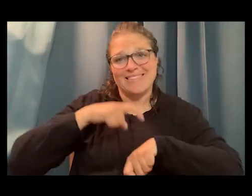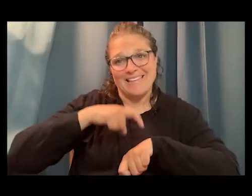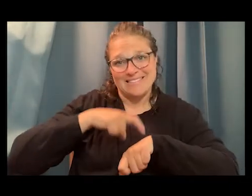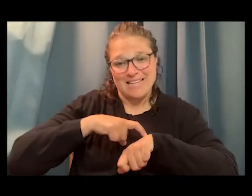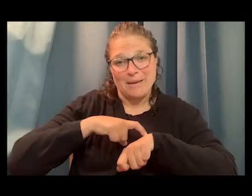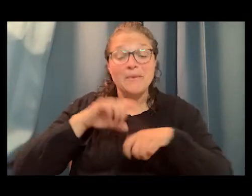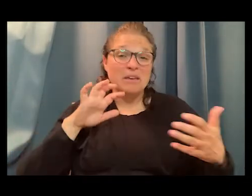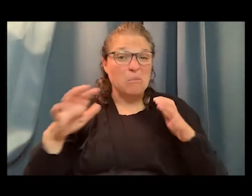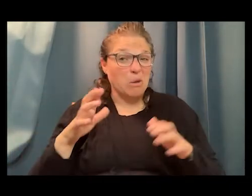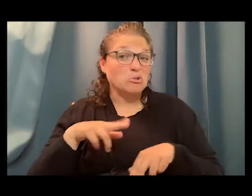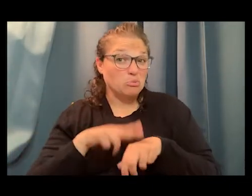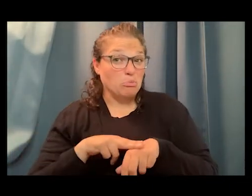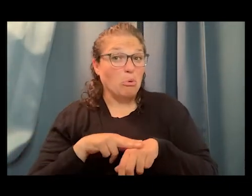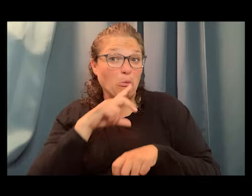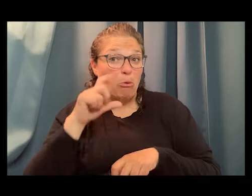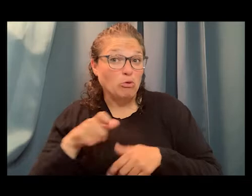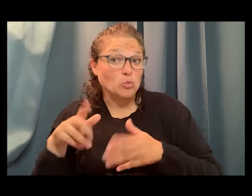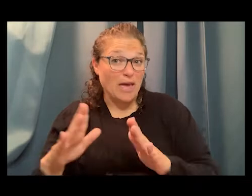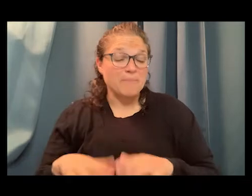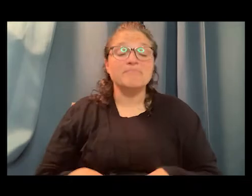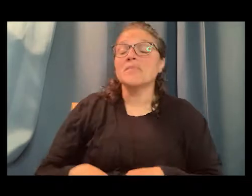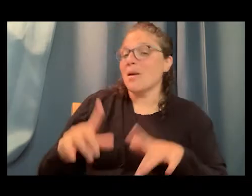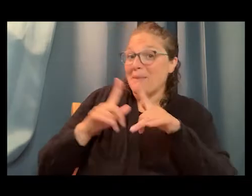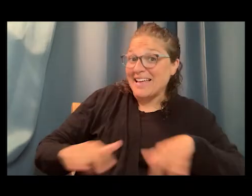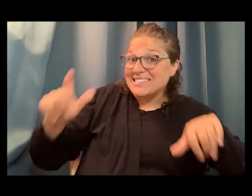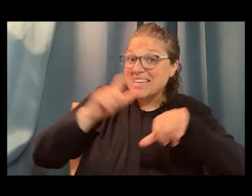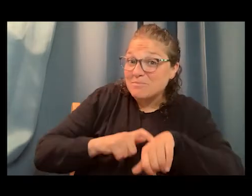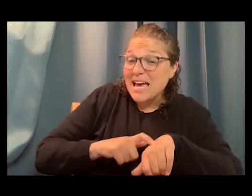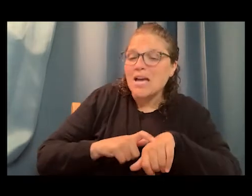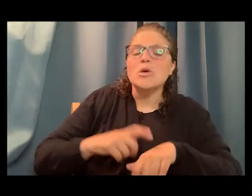normally take, while simultaneously fulfilling federal mandates